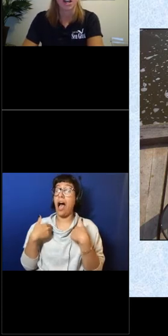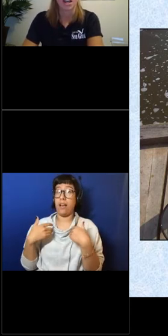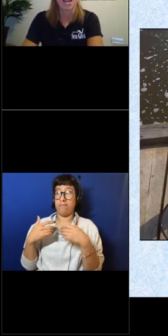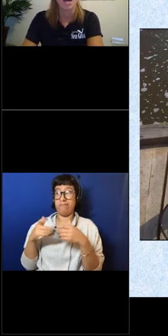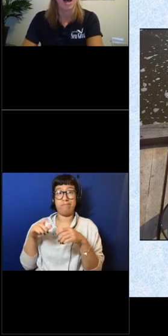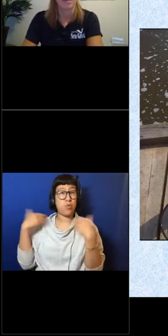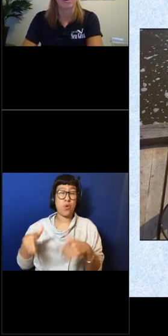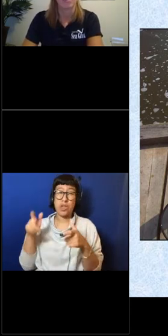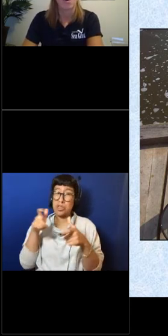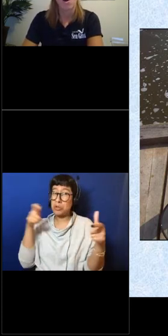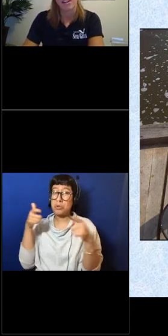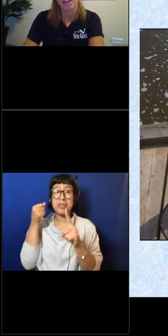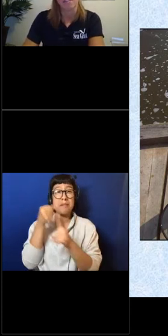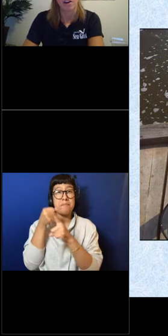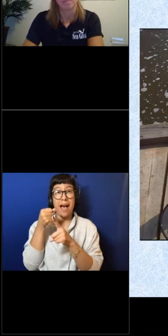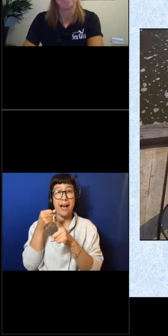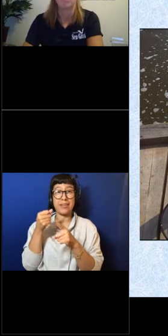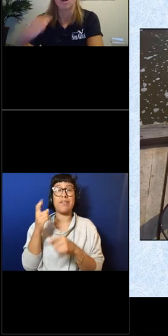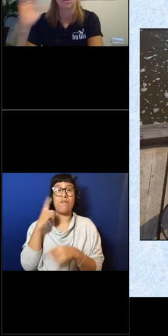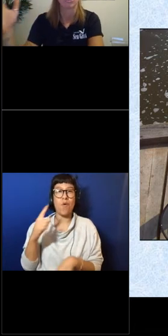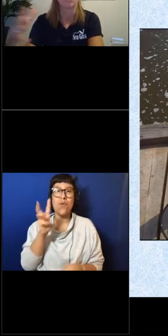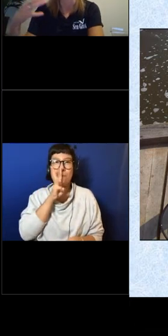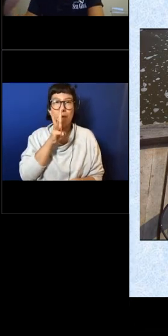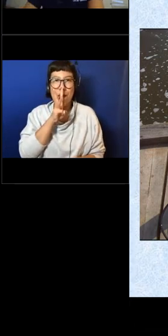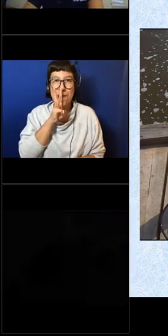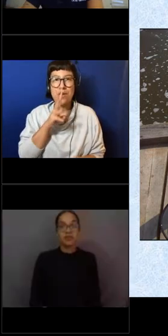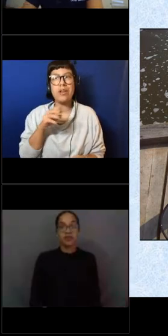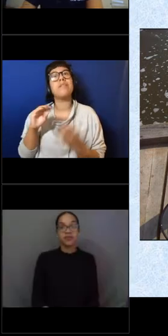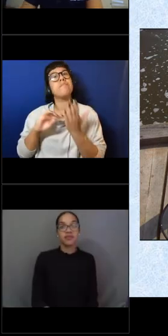on the quality of our local coastal waters.